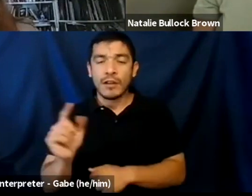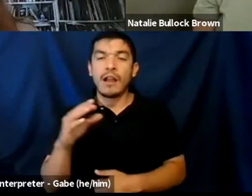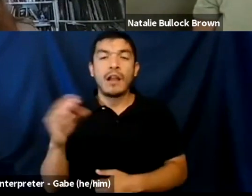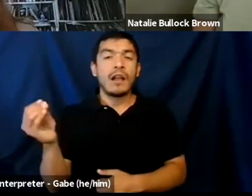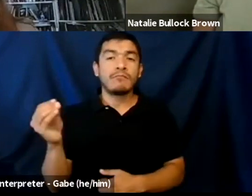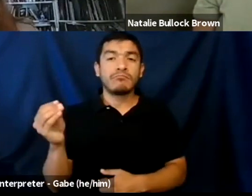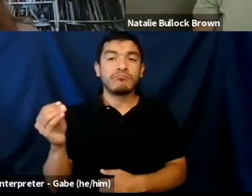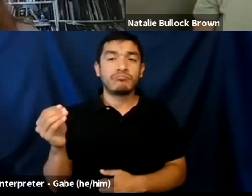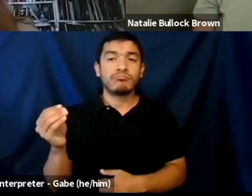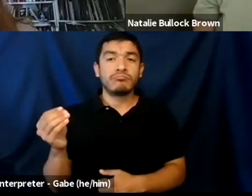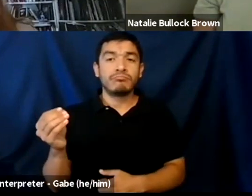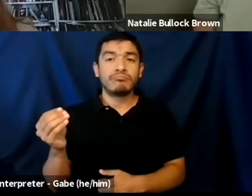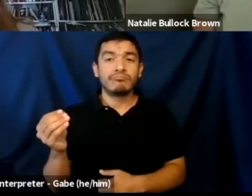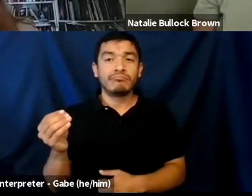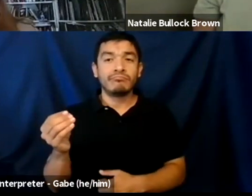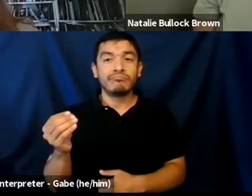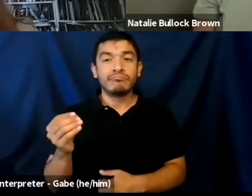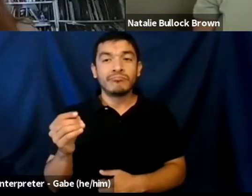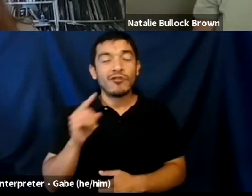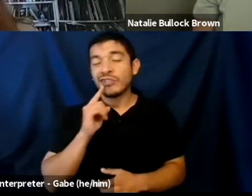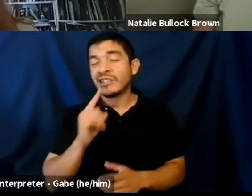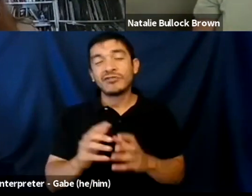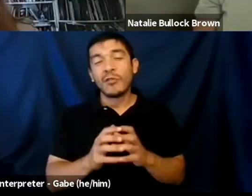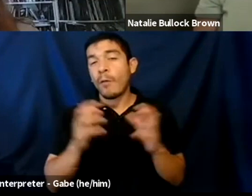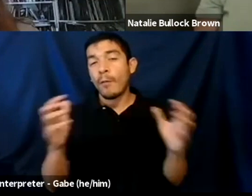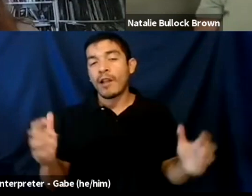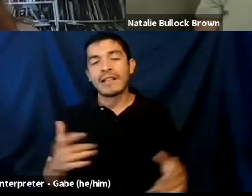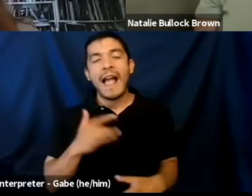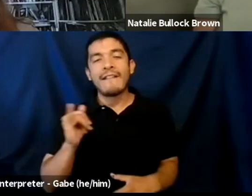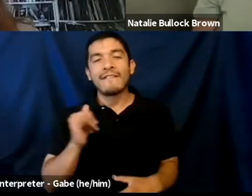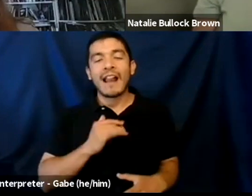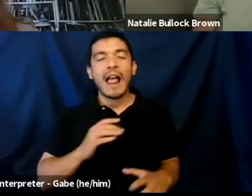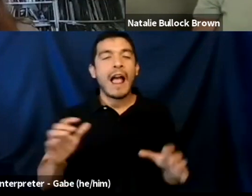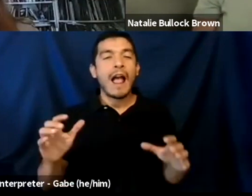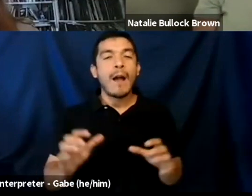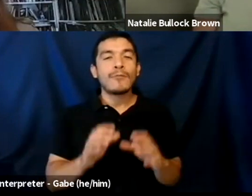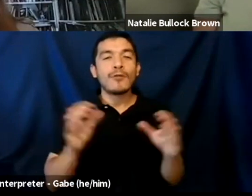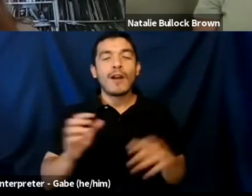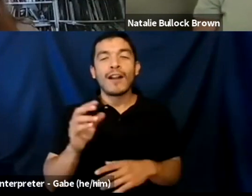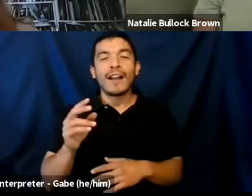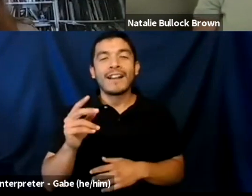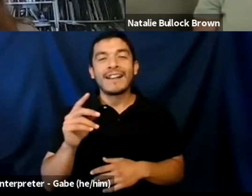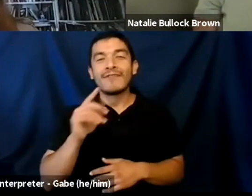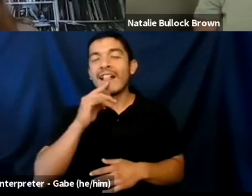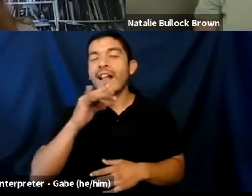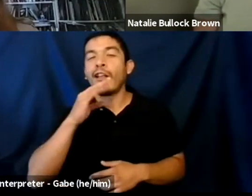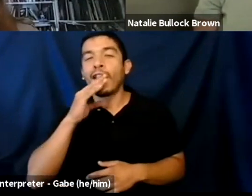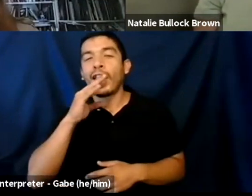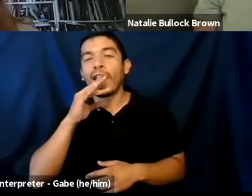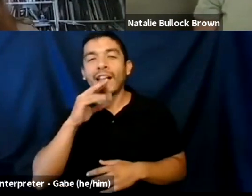yeah, just so much, I feel like I'm just doing verbal diarrhea at this point, just trying to name and get everyone's points,